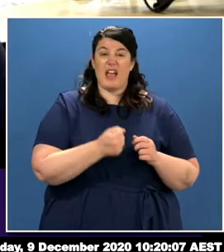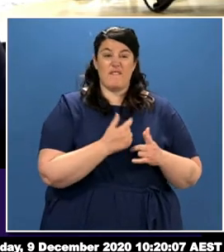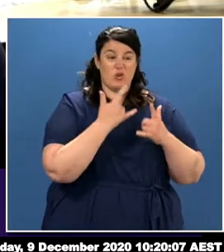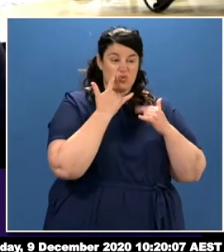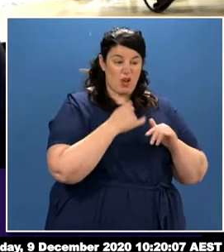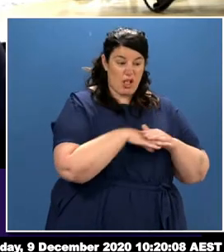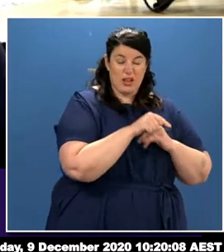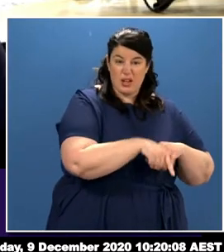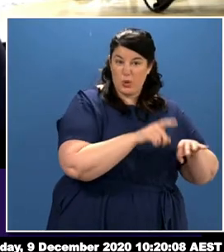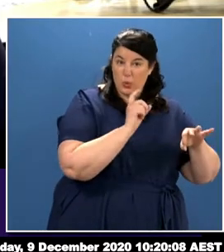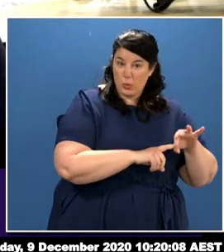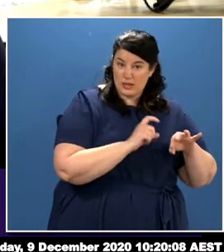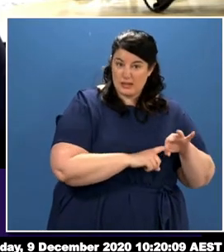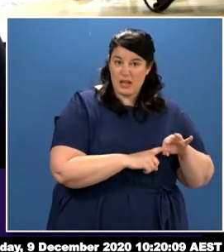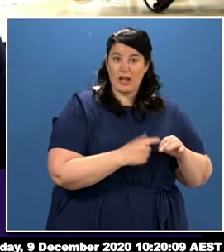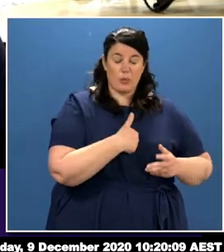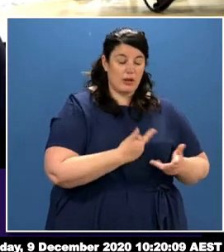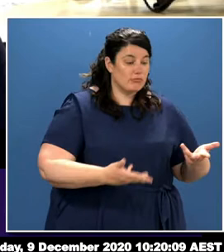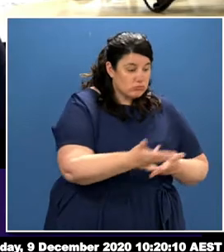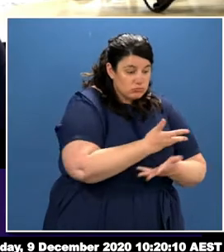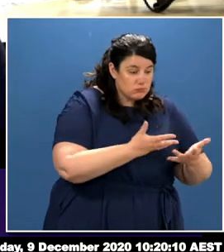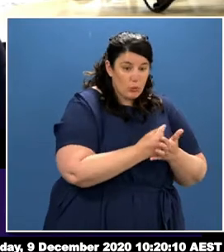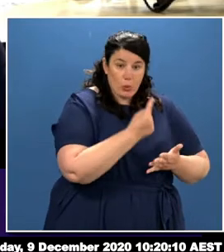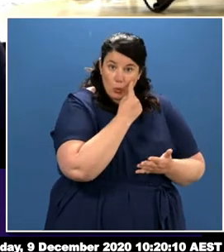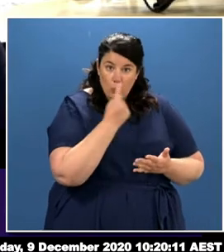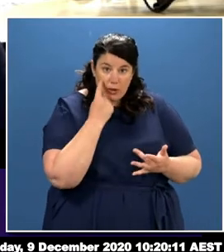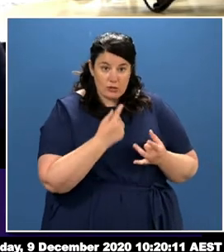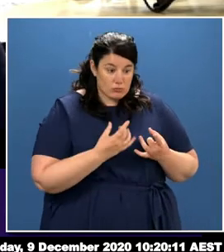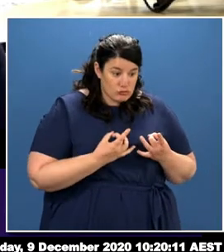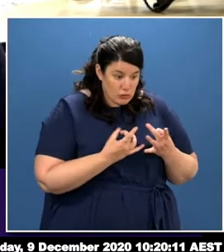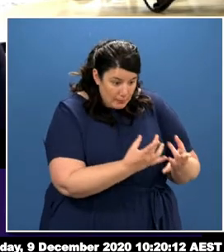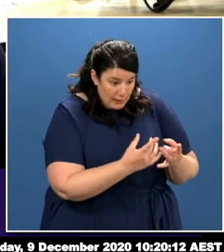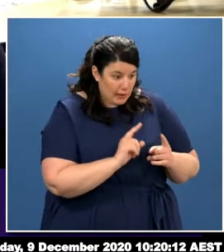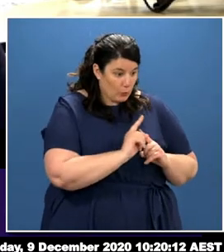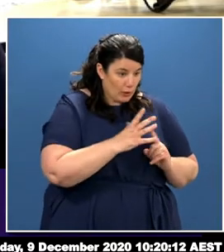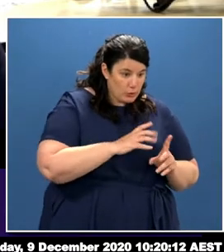with many conferences with the witness to help prepare --- with the client to help him prepare.